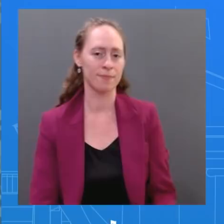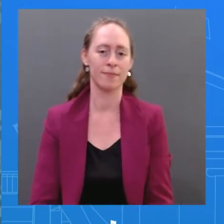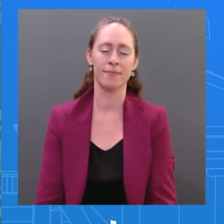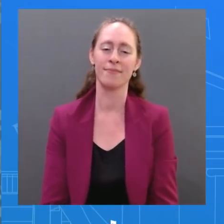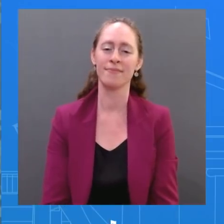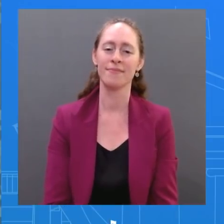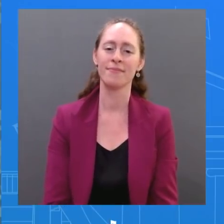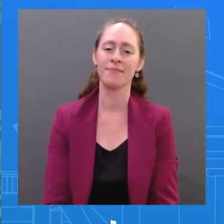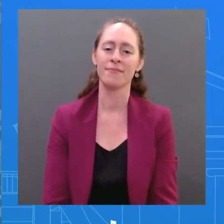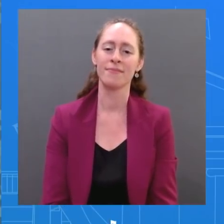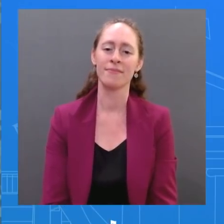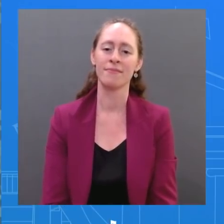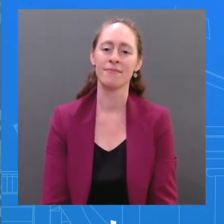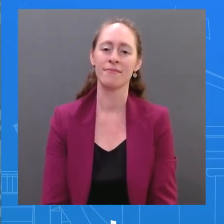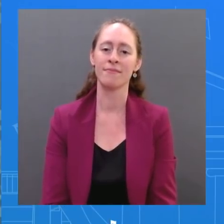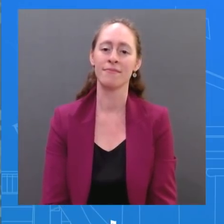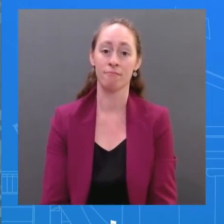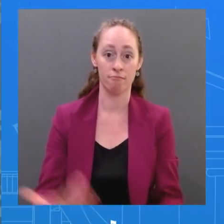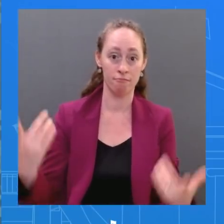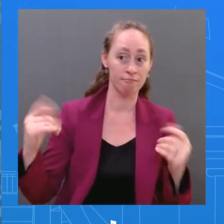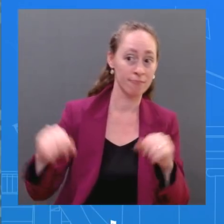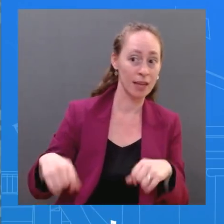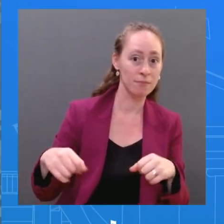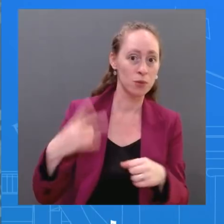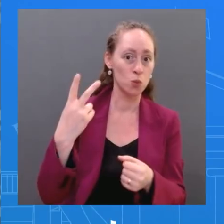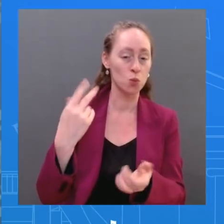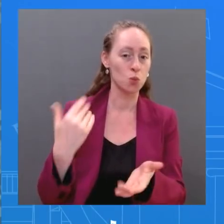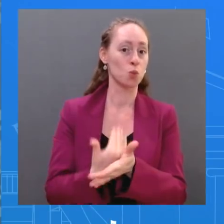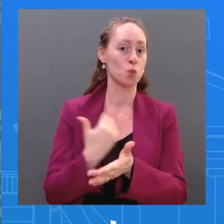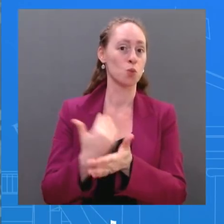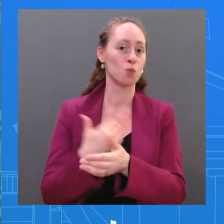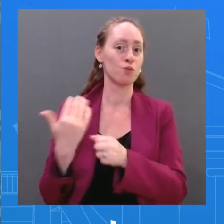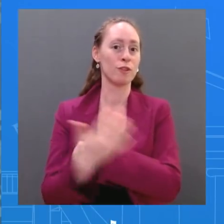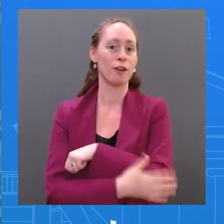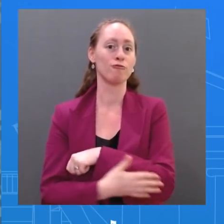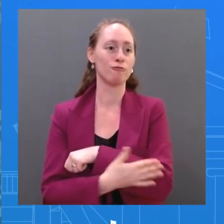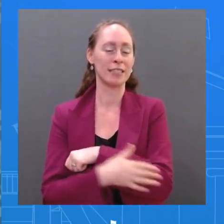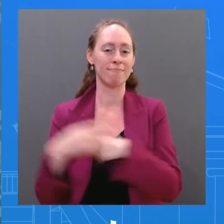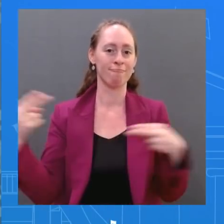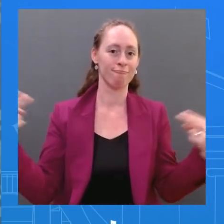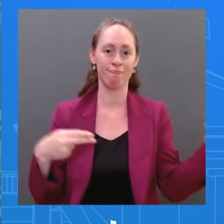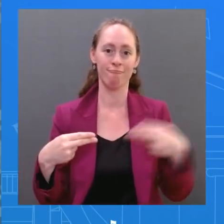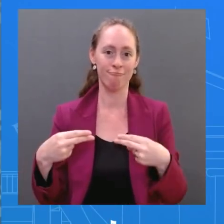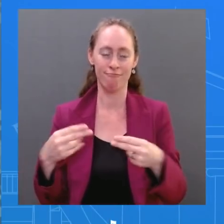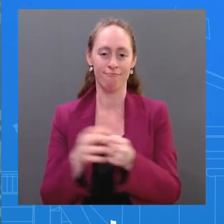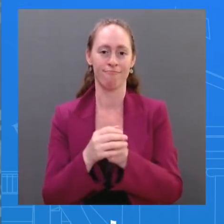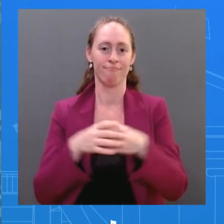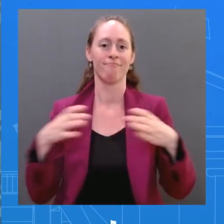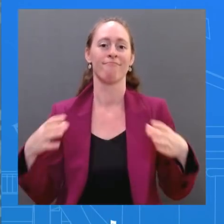something that the President has worked very hard on these last several months, who has also led on this effort.